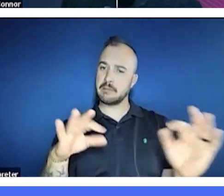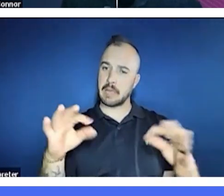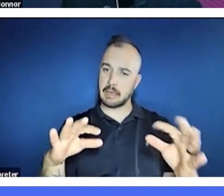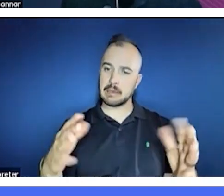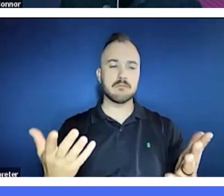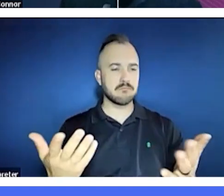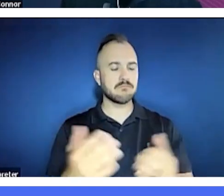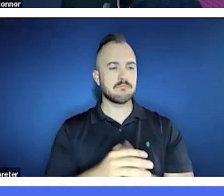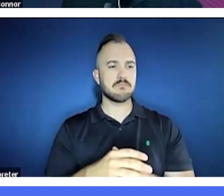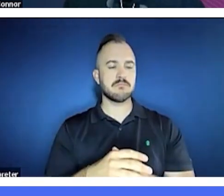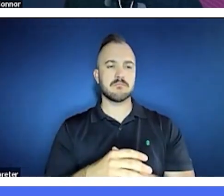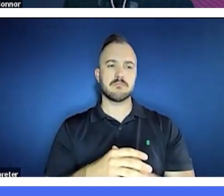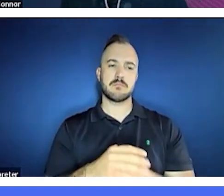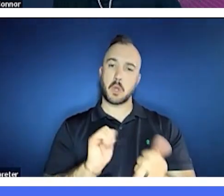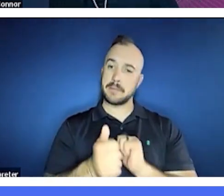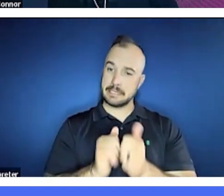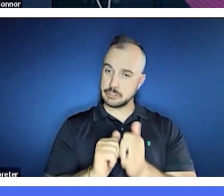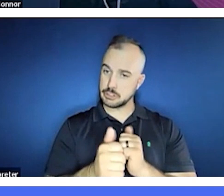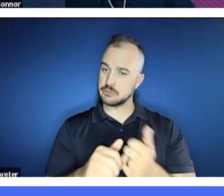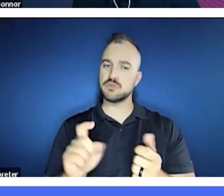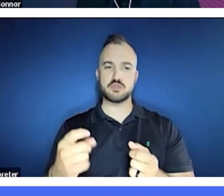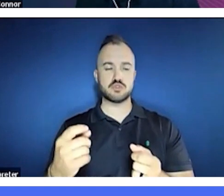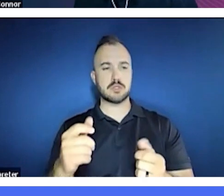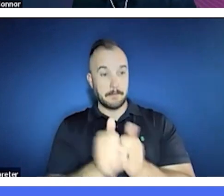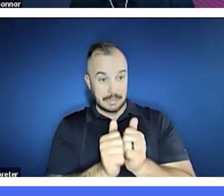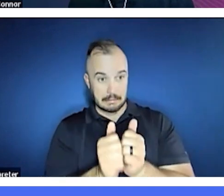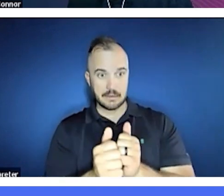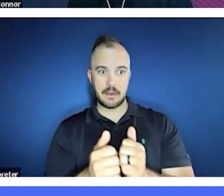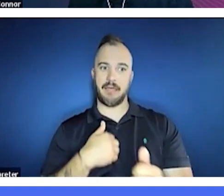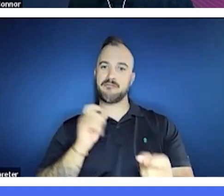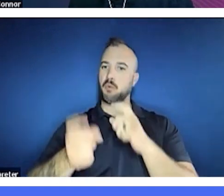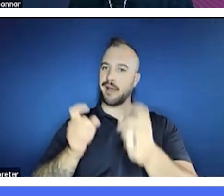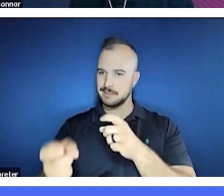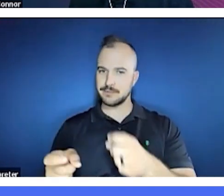with one another and we should have some prizes. And you should really do that survey at the end of this to make sure